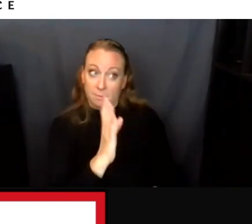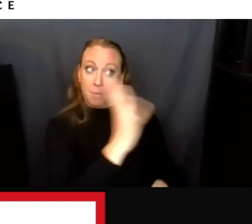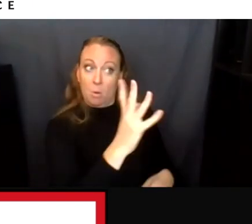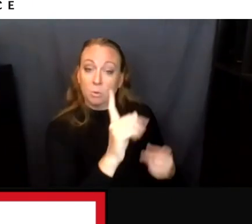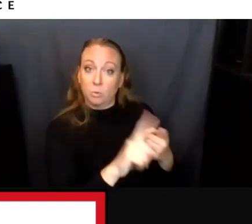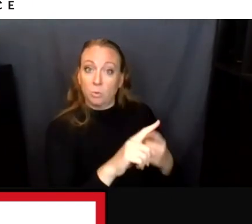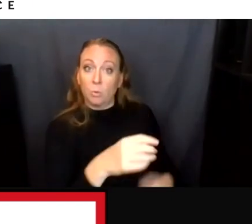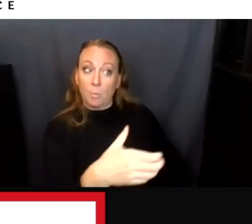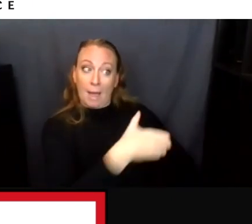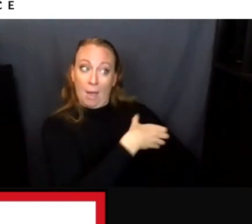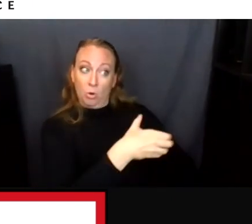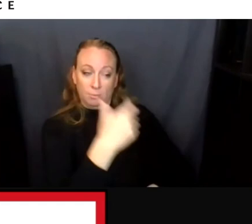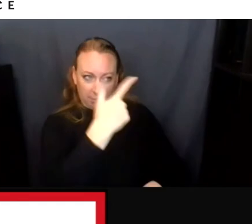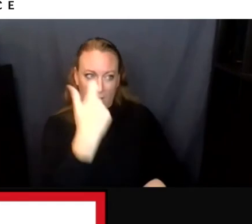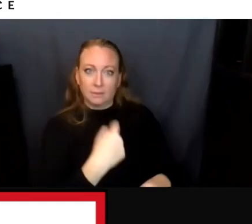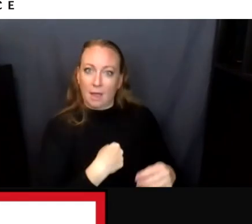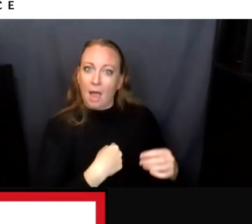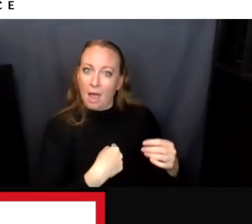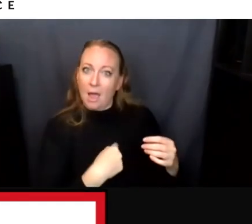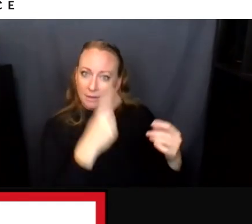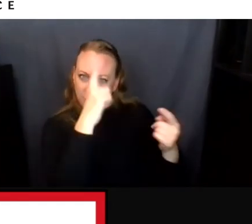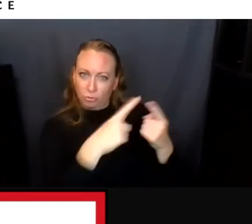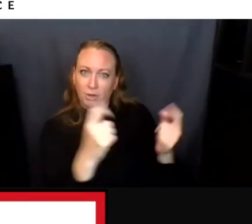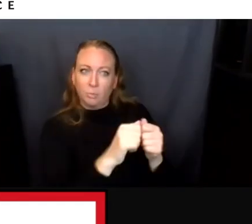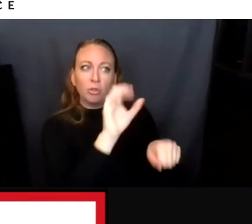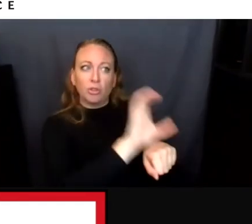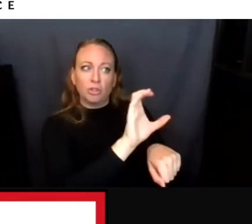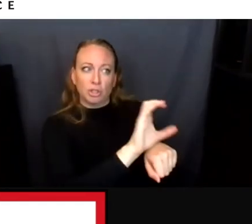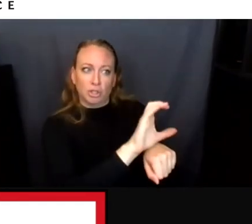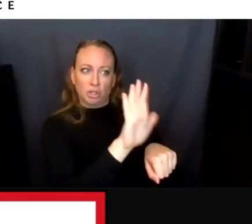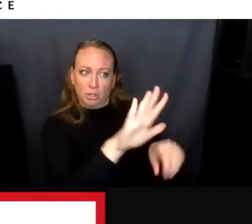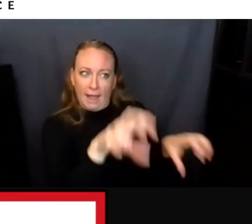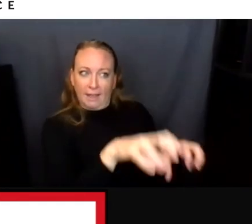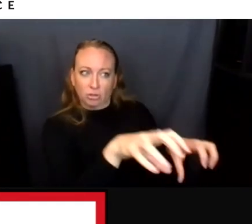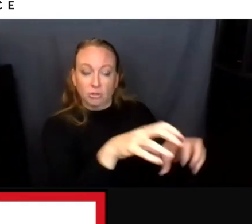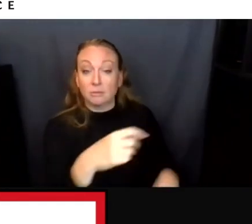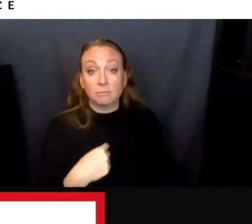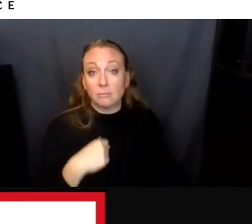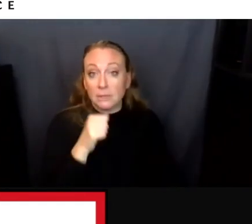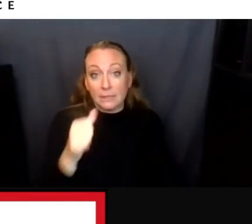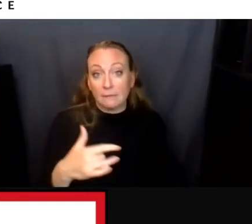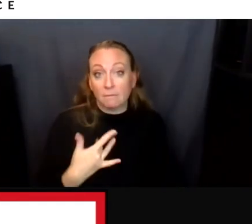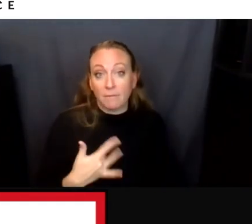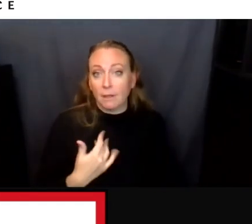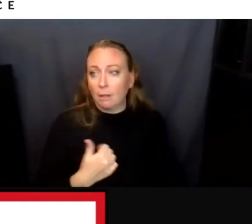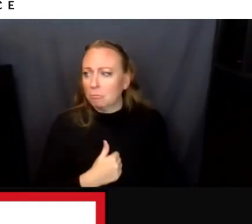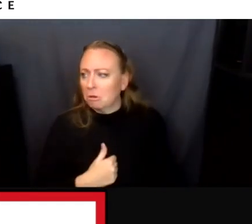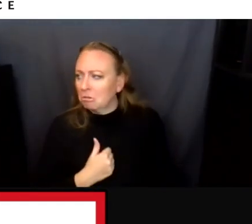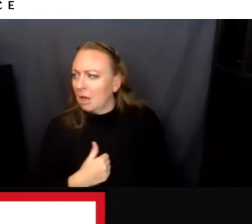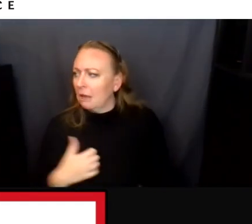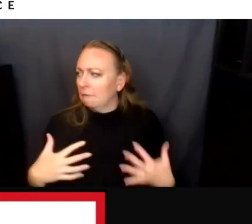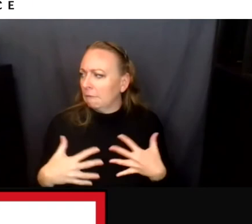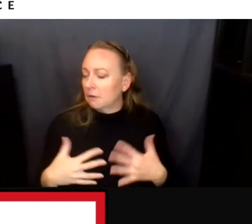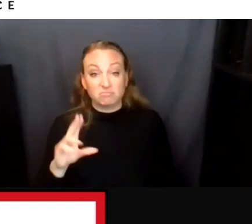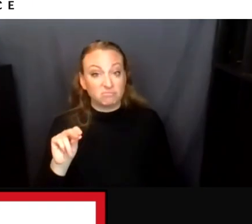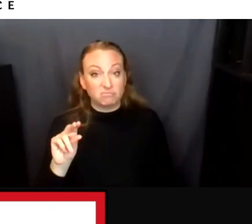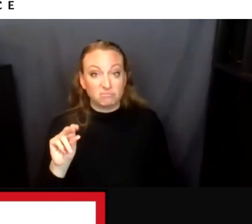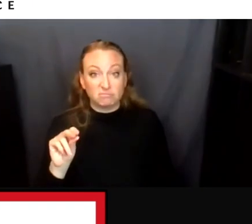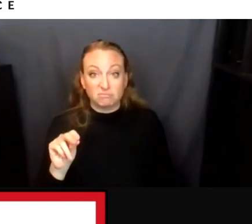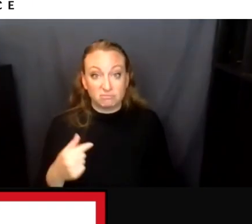I had no reservations in doing it. And so I will say something that,